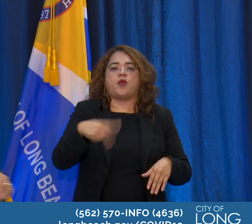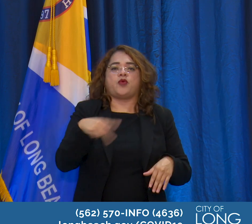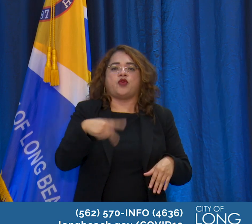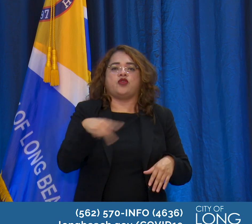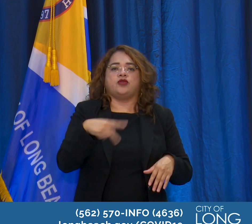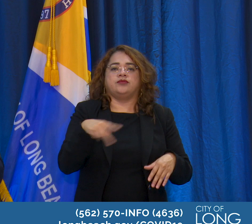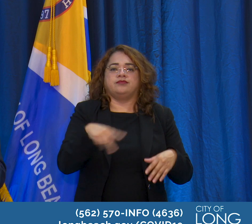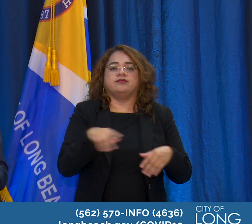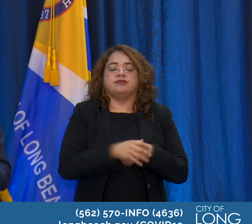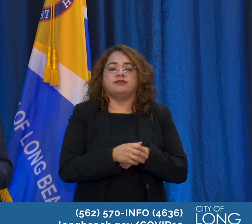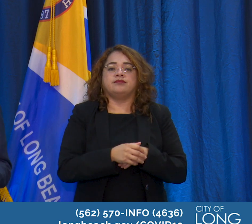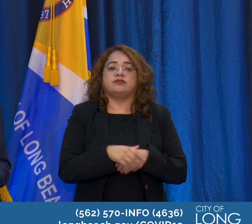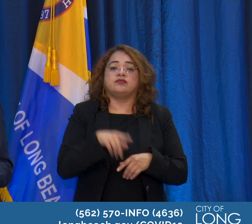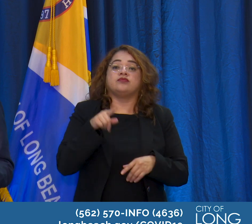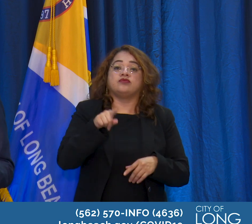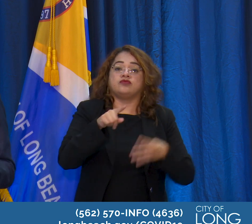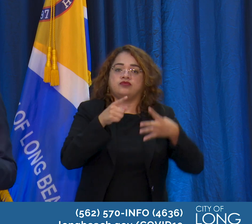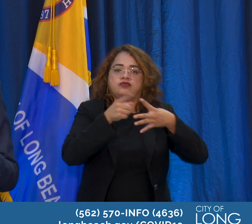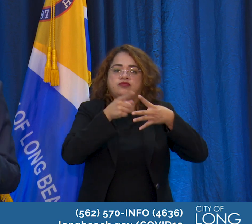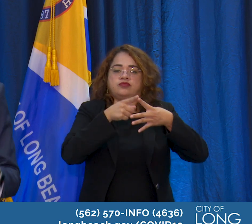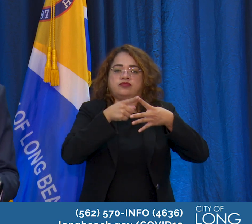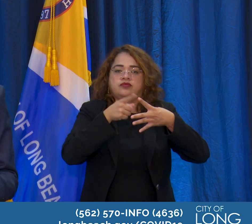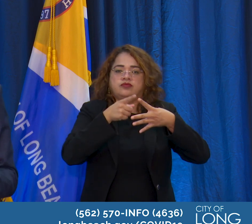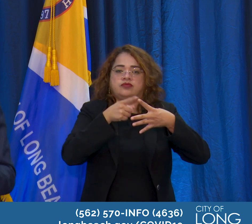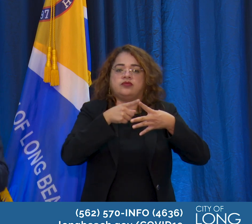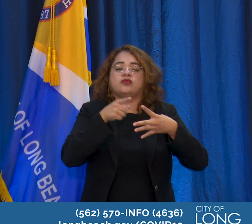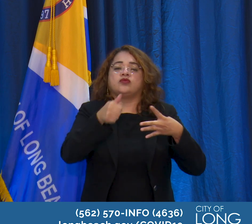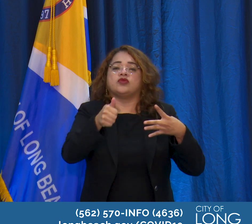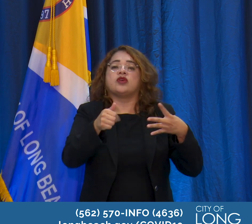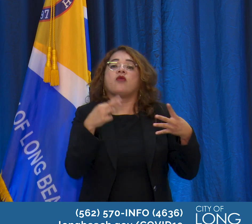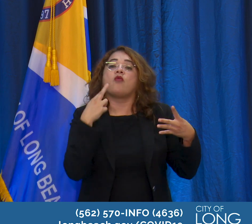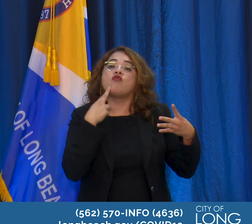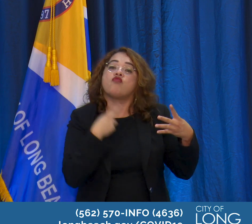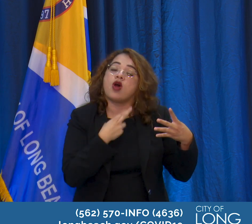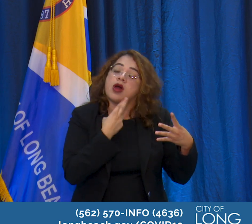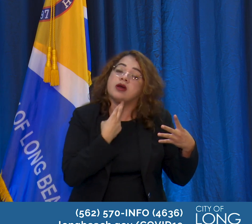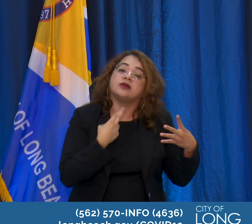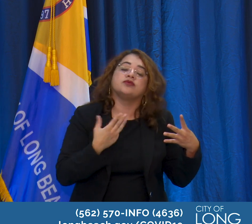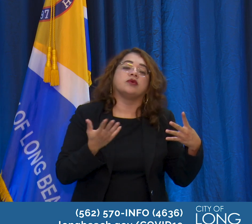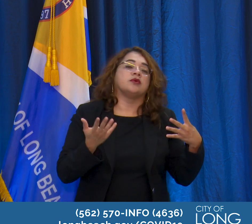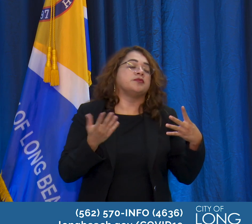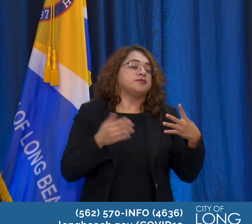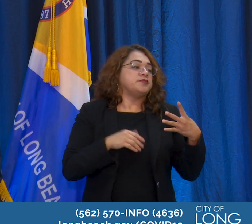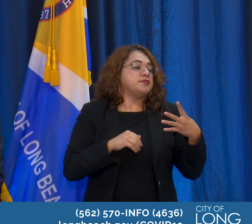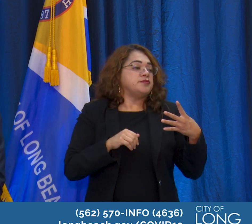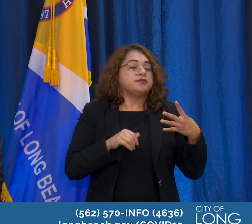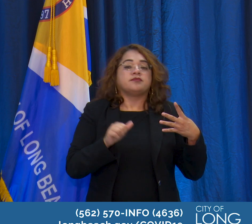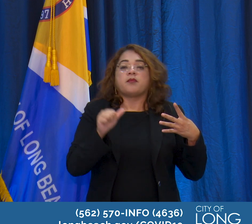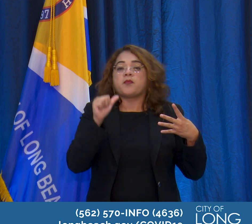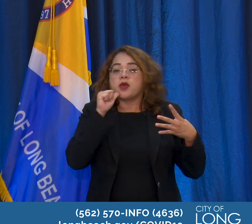So if you are another type of business, you're a restaurant, or you are a bar, or you are